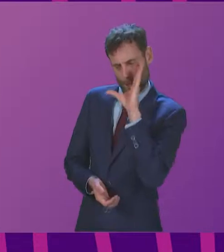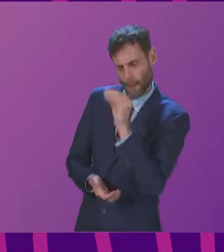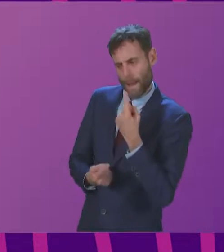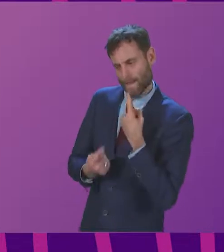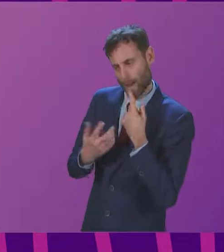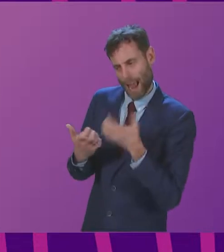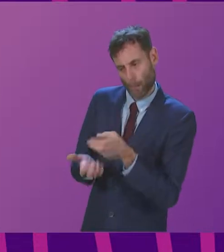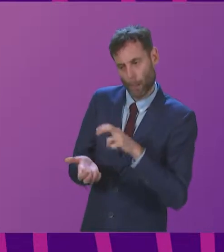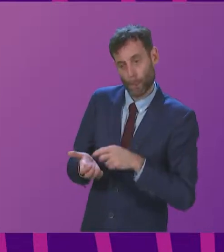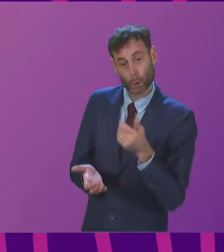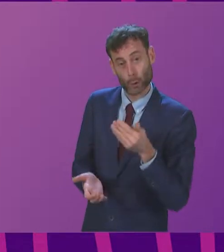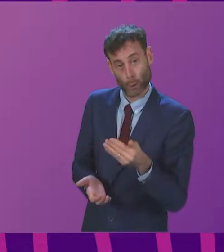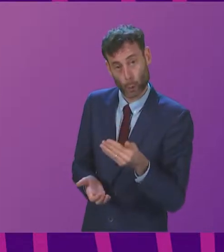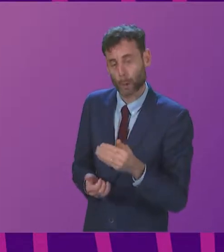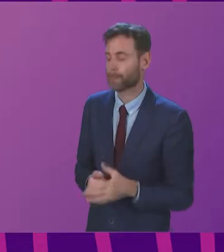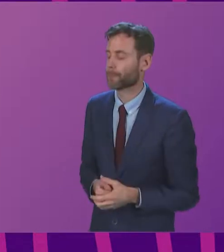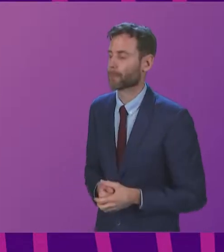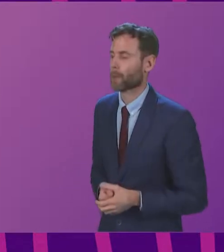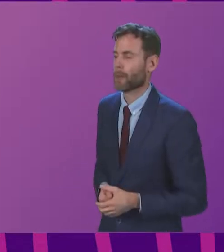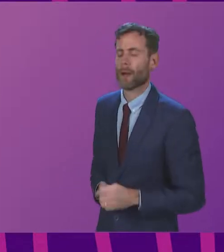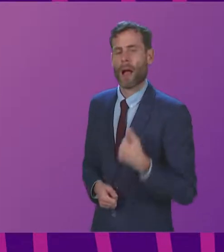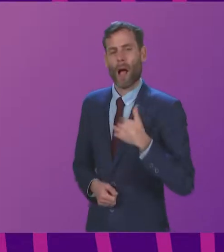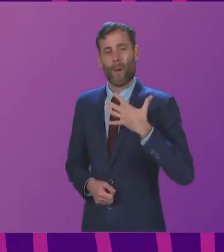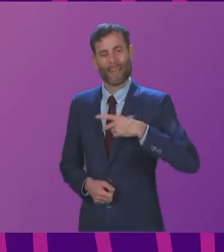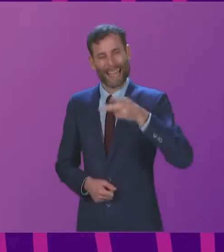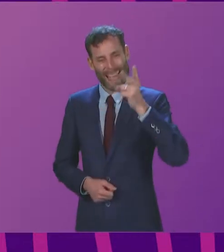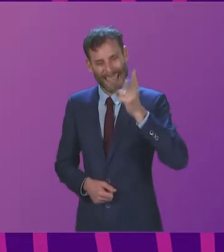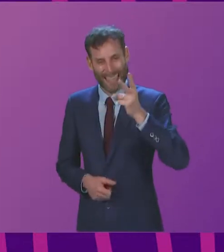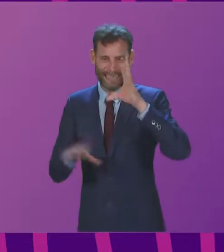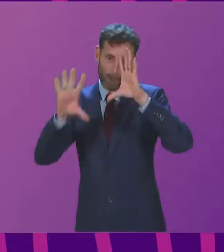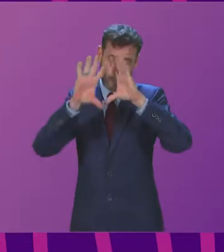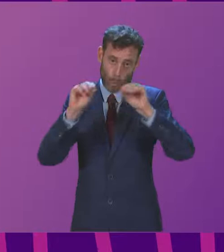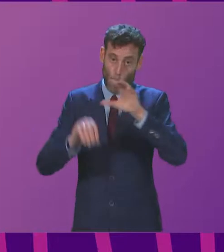Above all today, I want to reinforce this vital message to every person who is eligible for